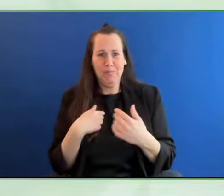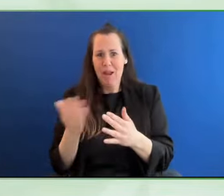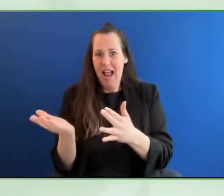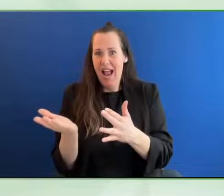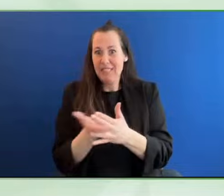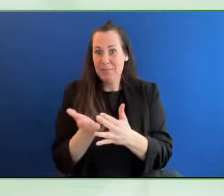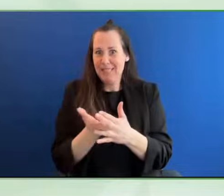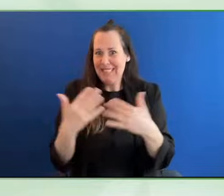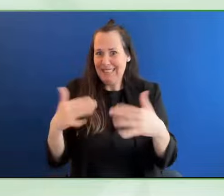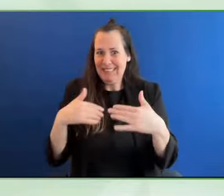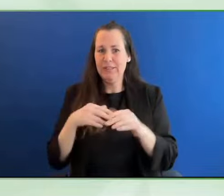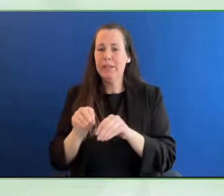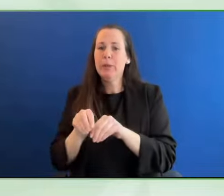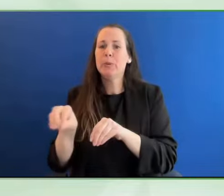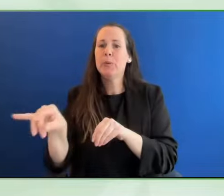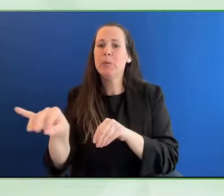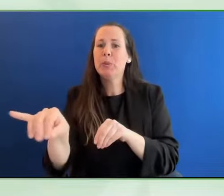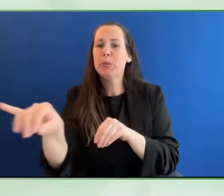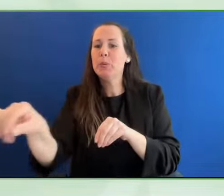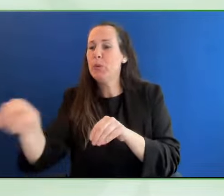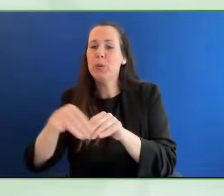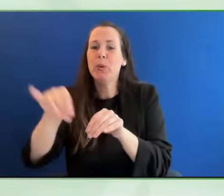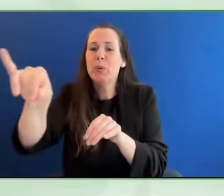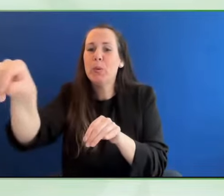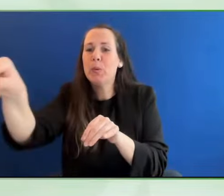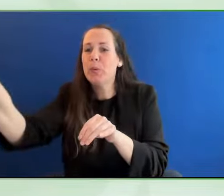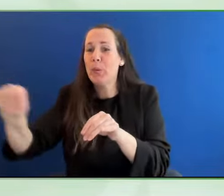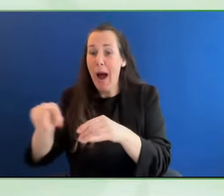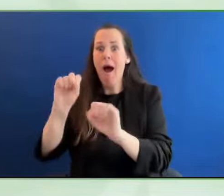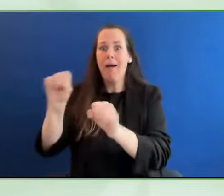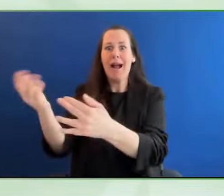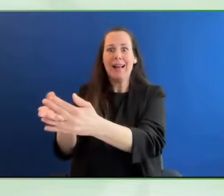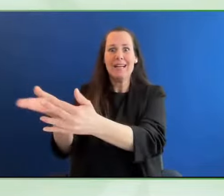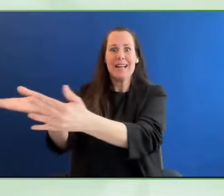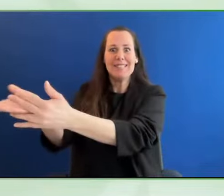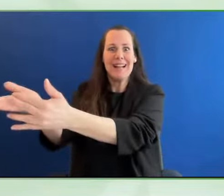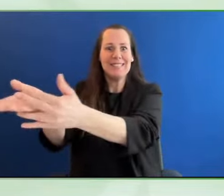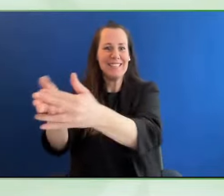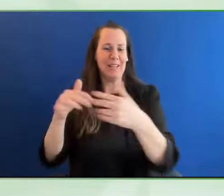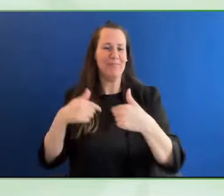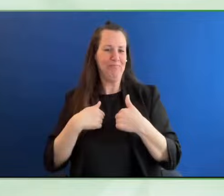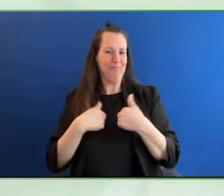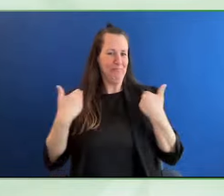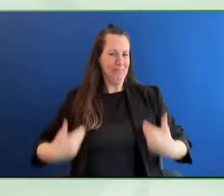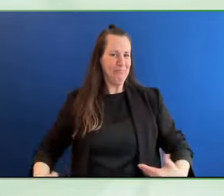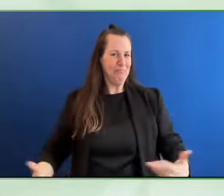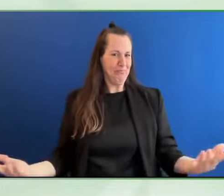I'm housed in the marketing department which means I work with the most creative and logistic